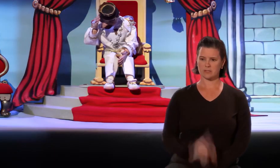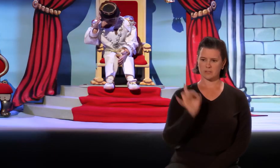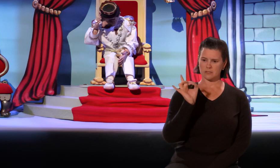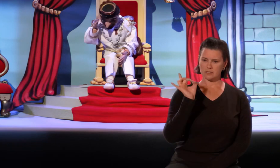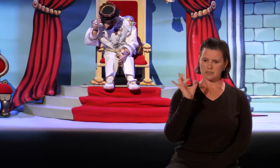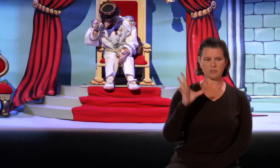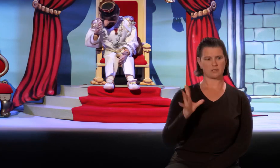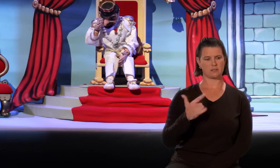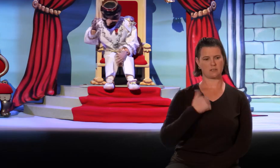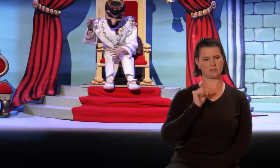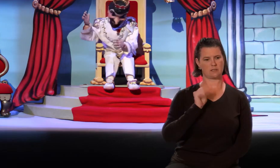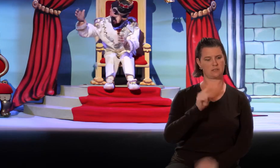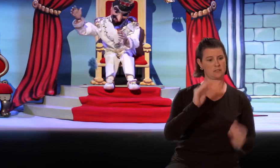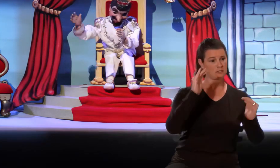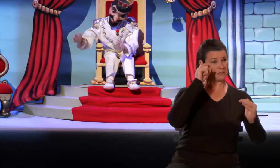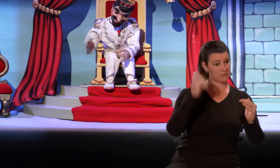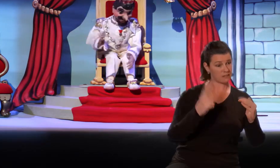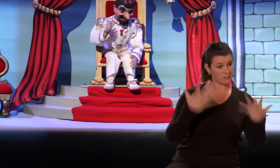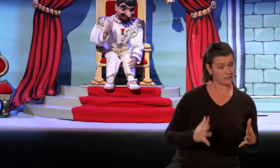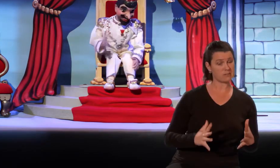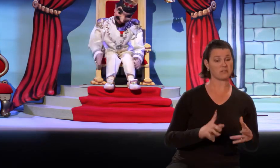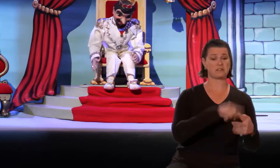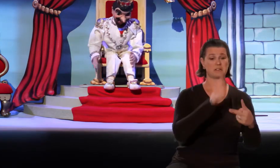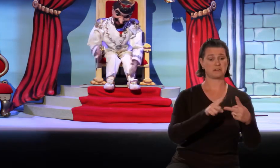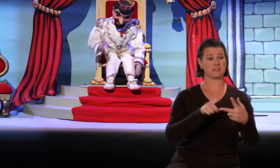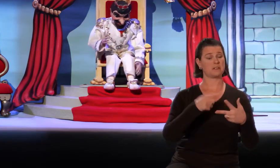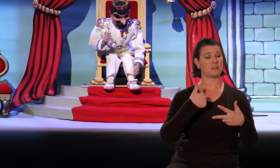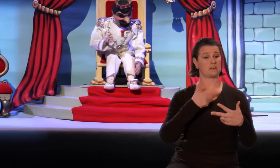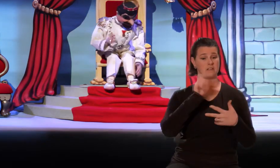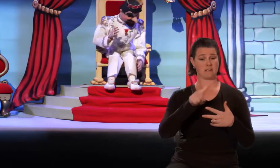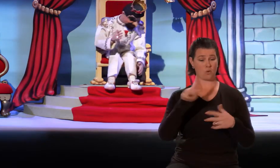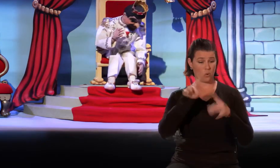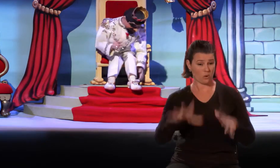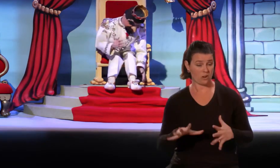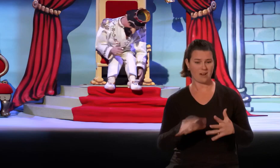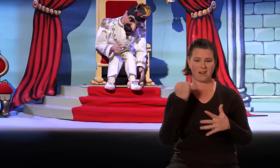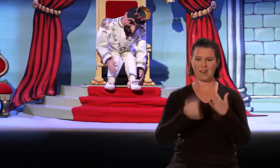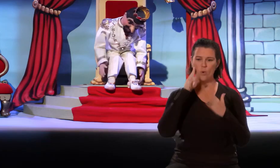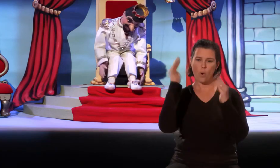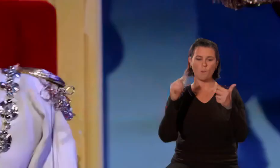I've asked the Lord High Chamberlain, I've listened to the Royal Wizard, and now, my last hope is the Royal Mathematician.